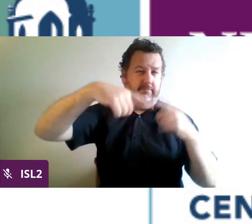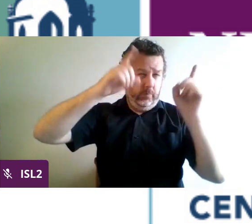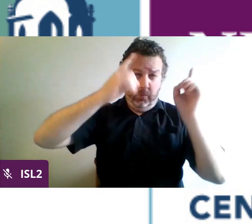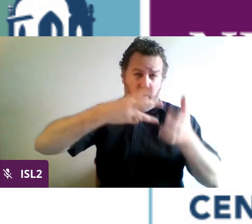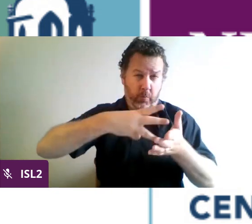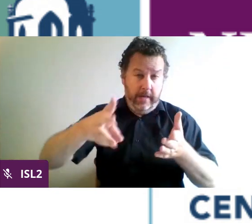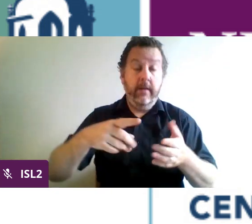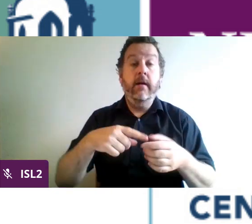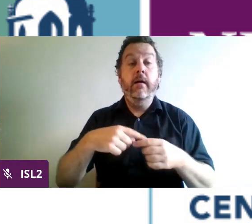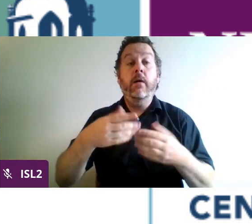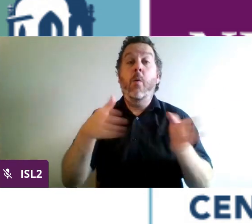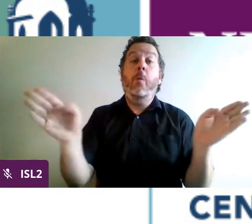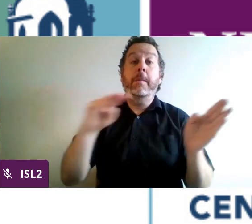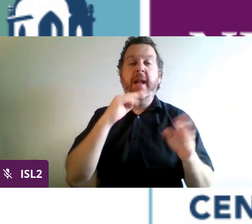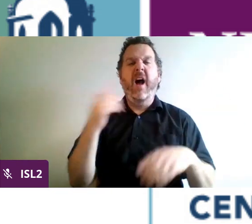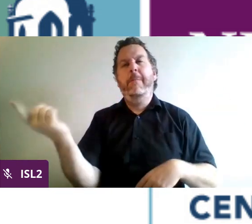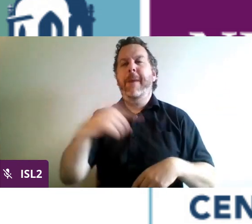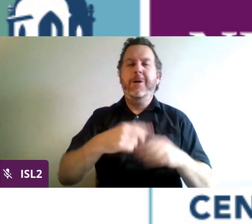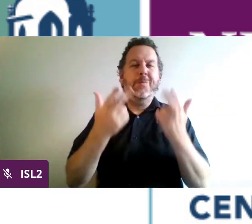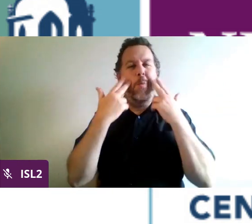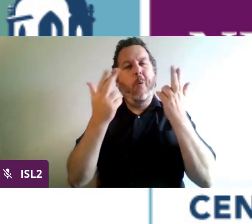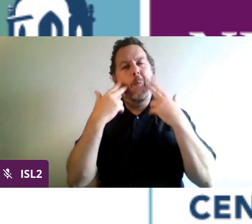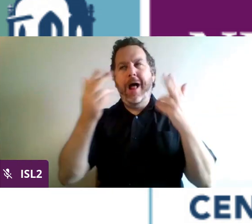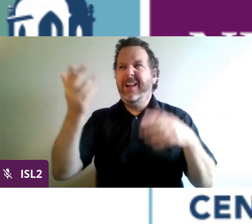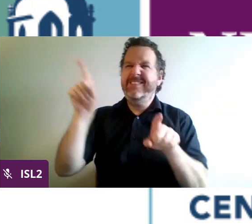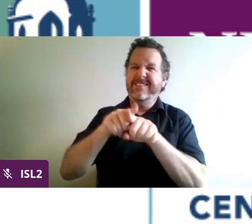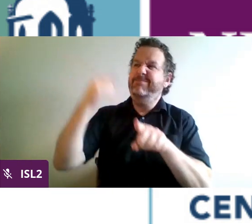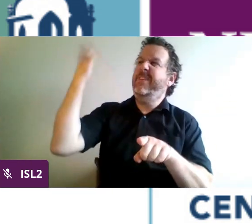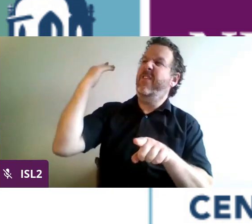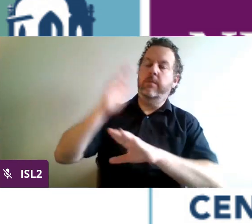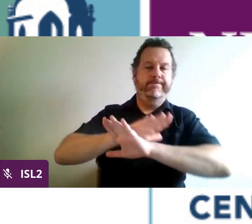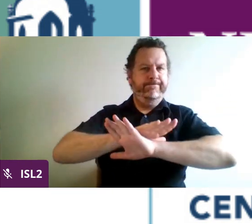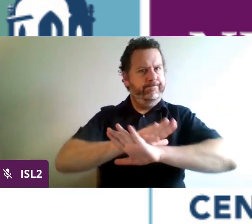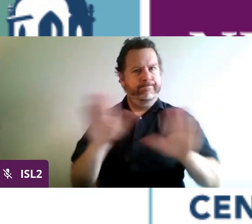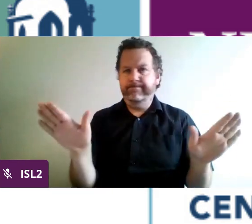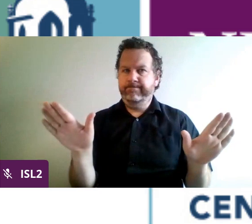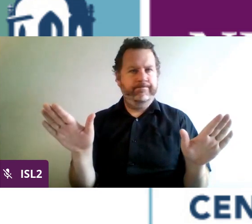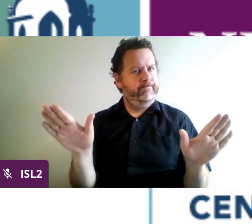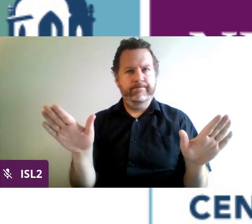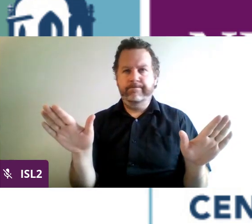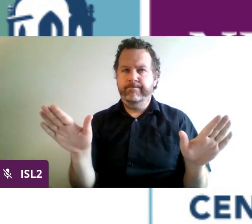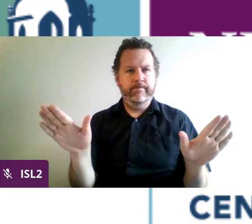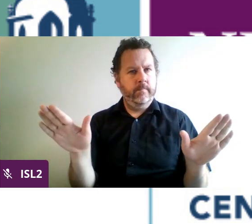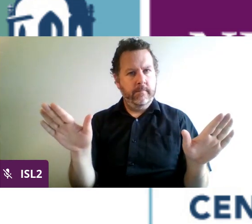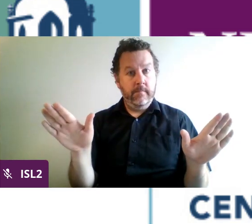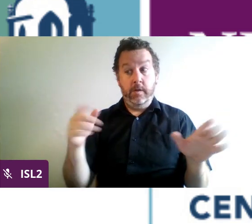We have had this experience of a digital interaction , distance education,